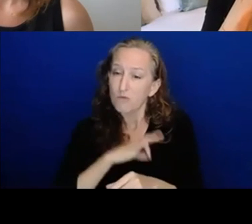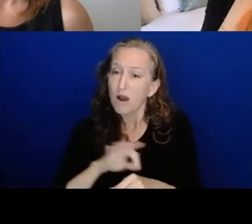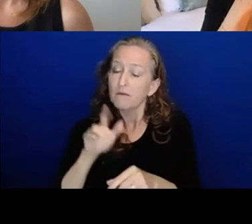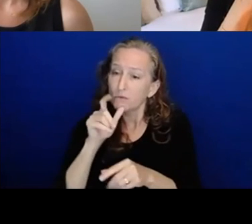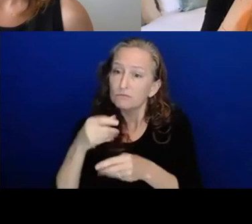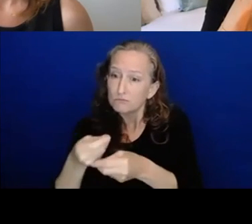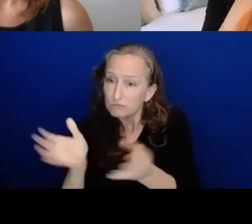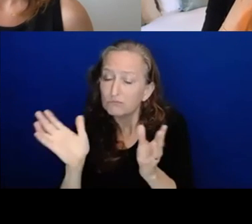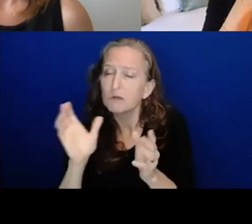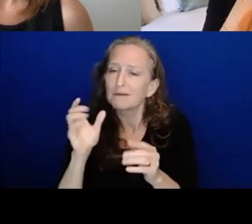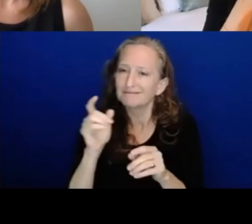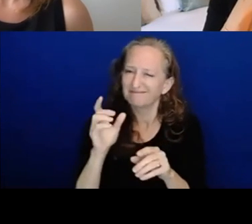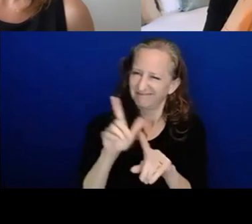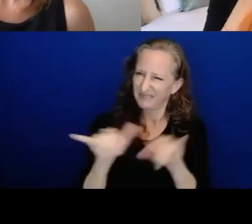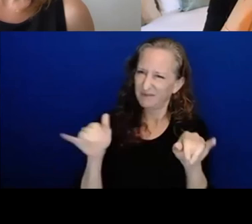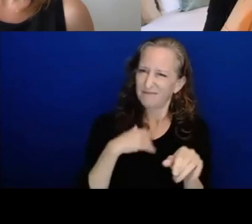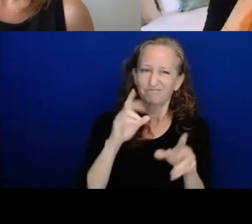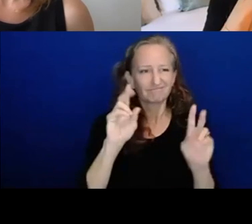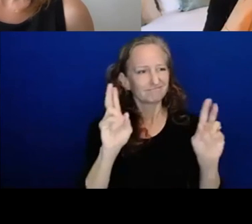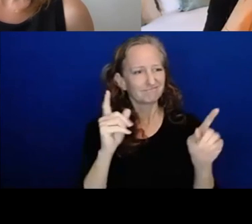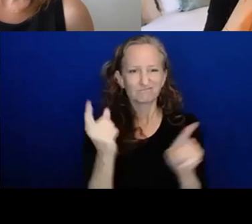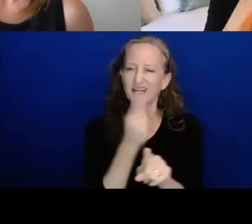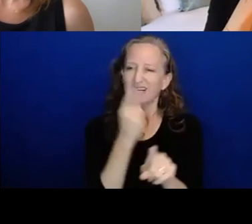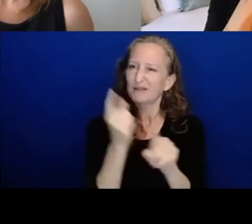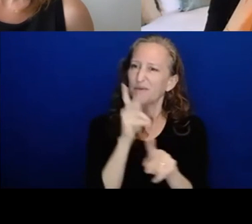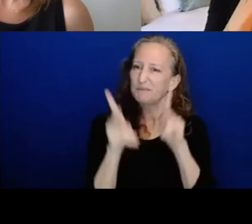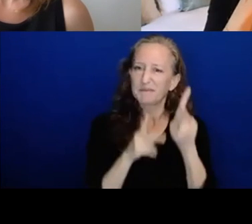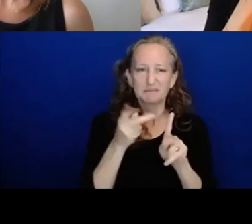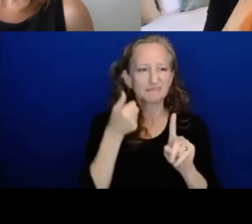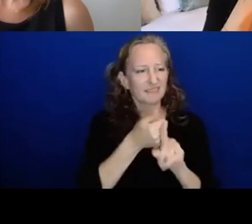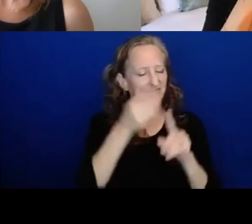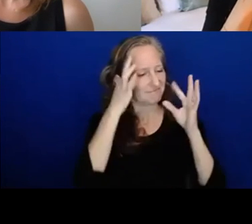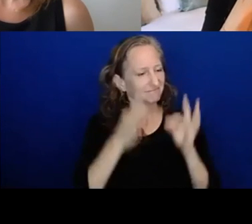doing things to make a difference in their community. And if you can afford to cash app